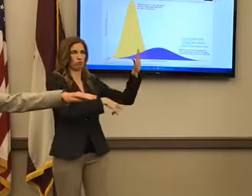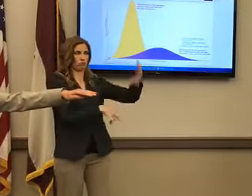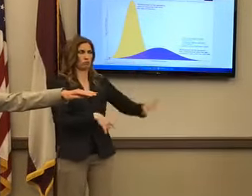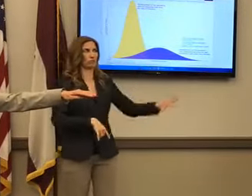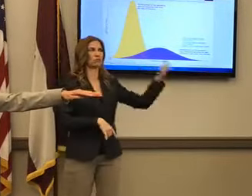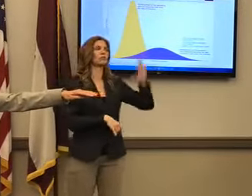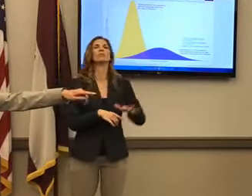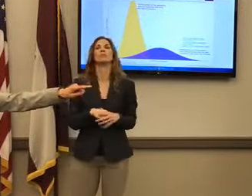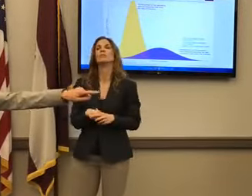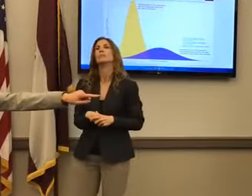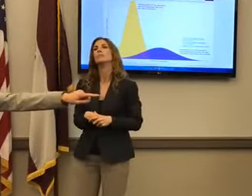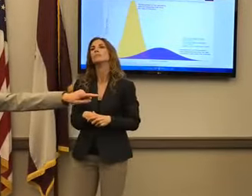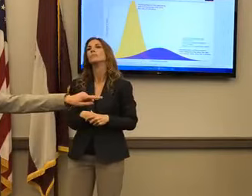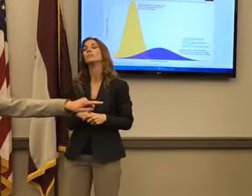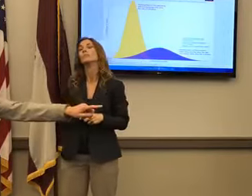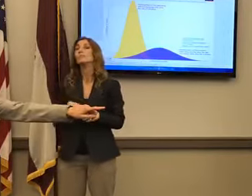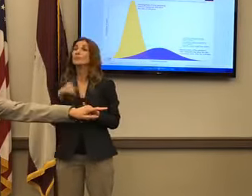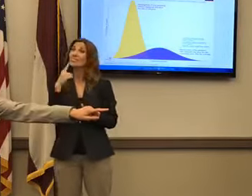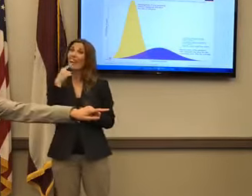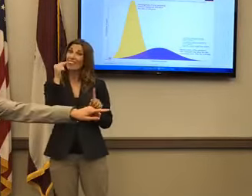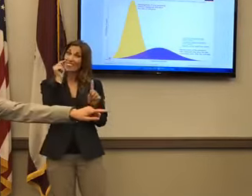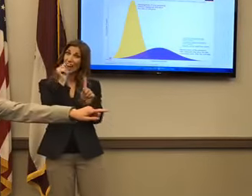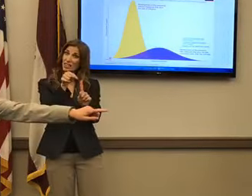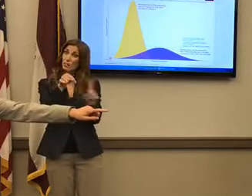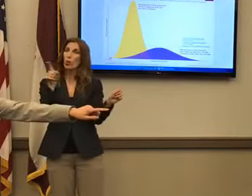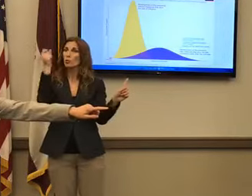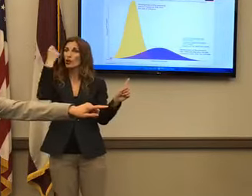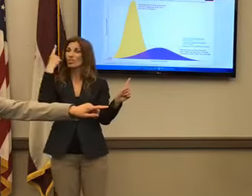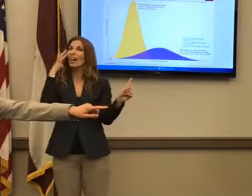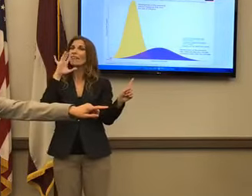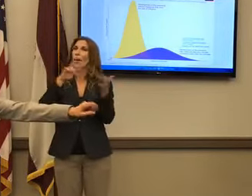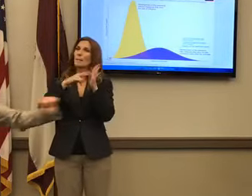to give you a sense that's the point on the graph that is about fifty per